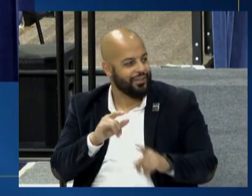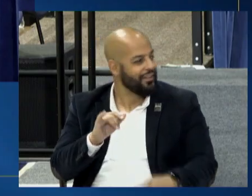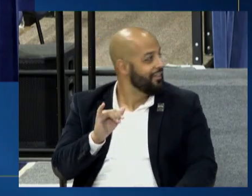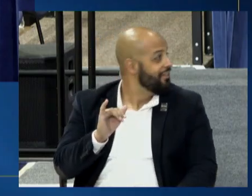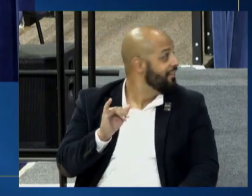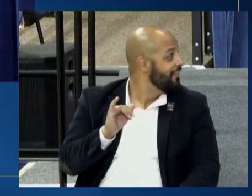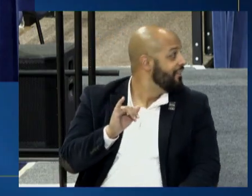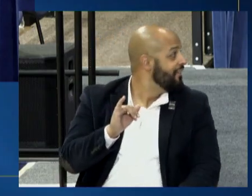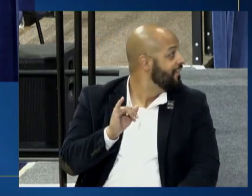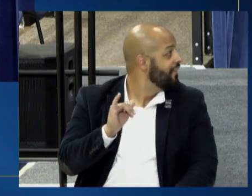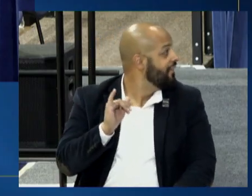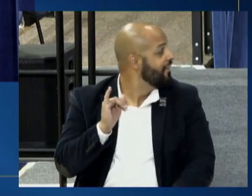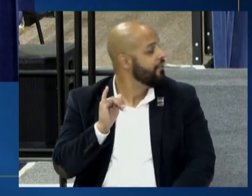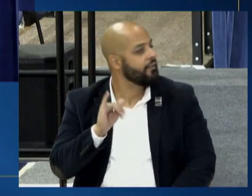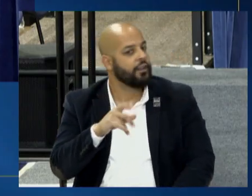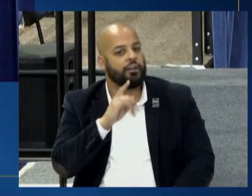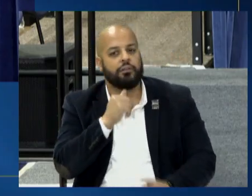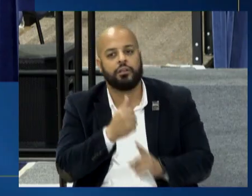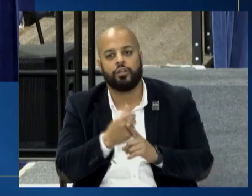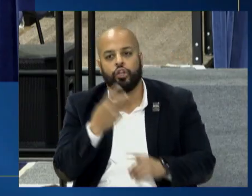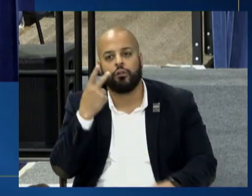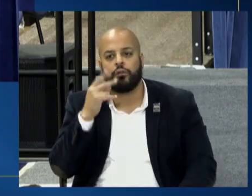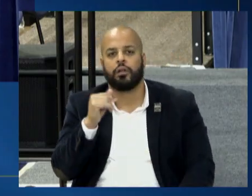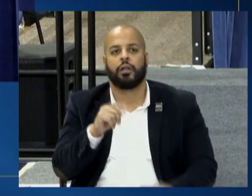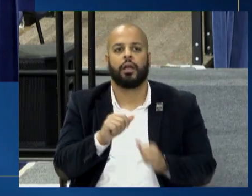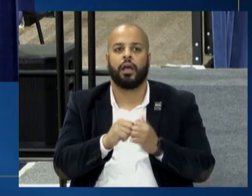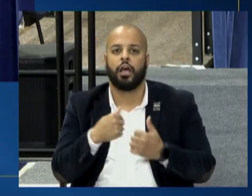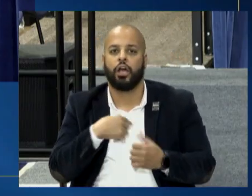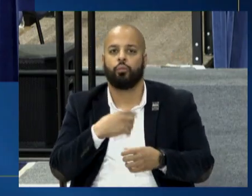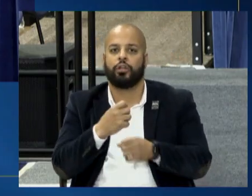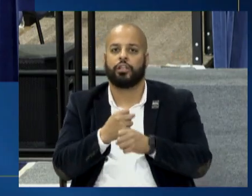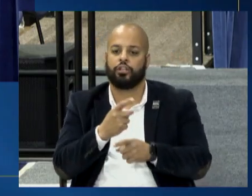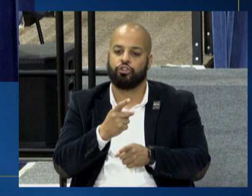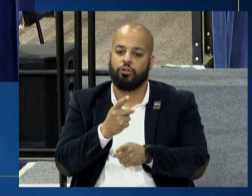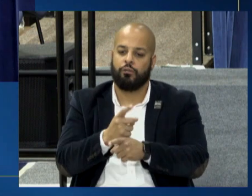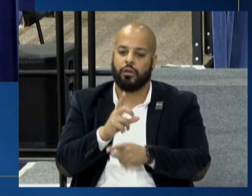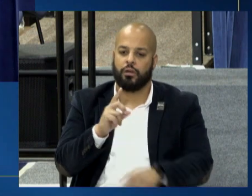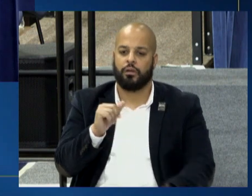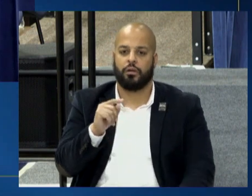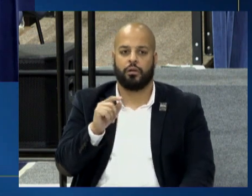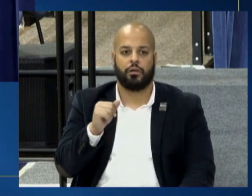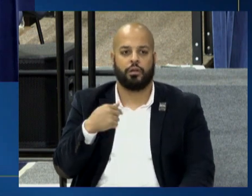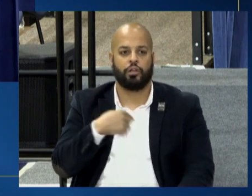And that is looking at, how do we get the right data that's being generated from